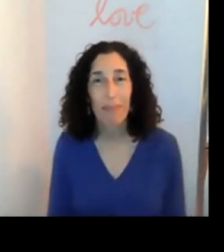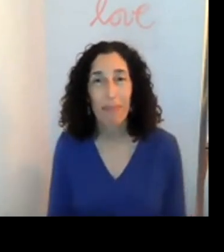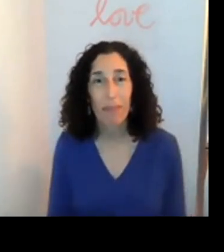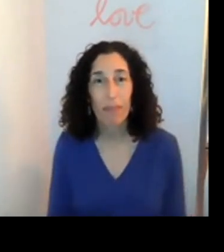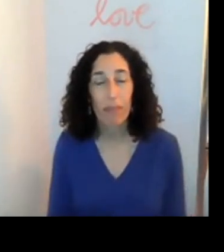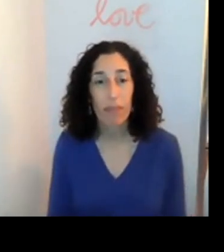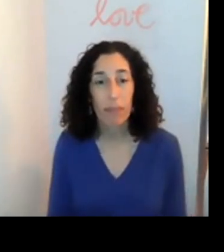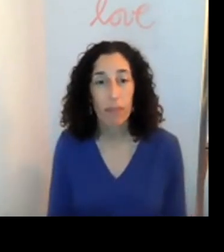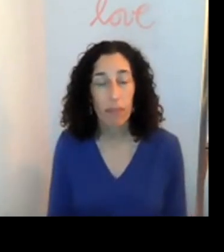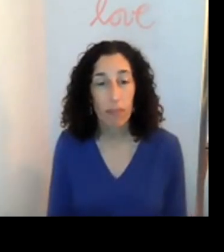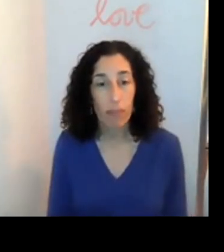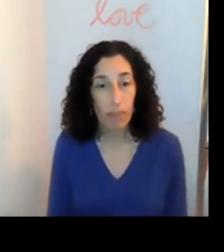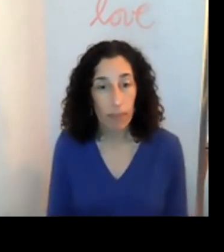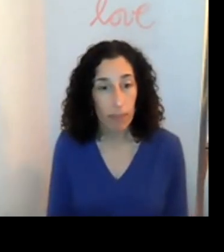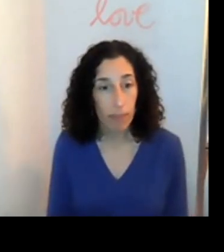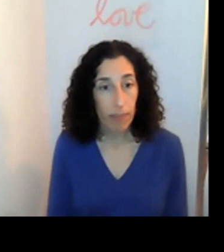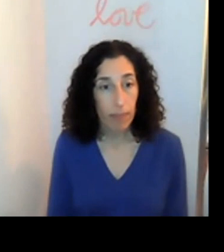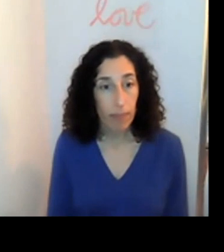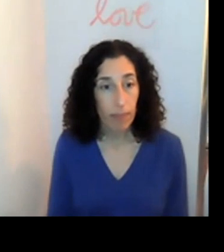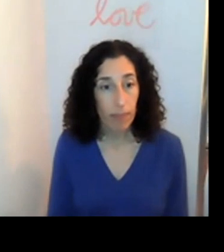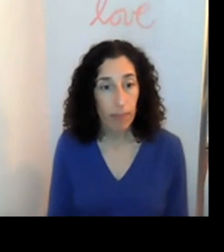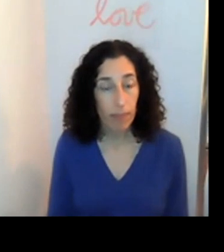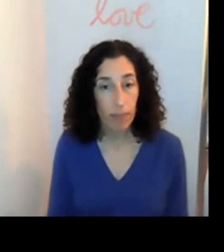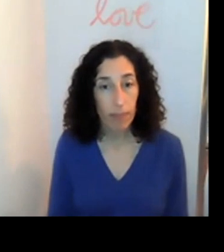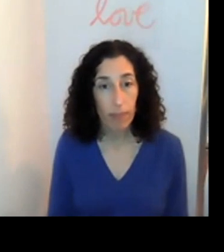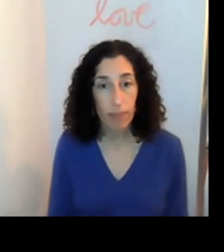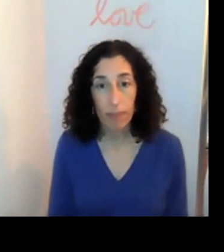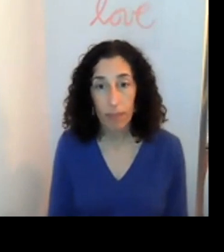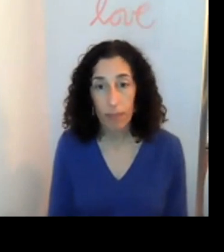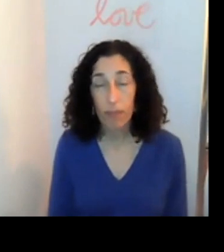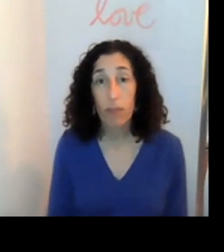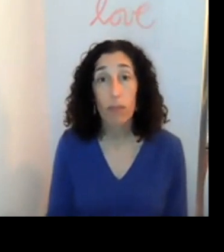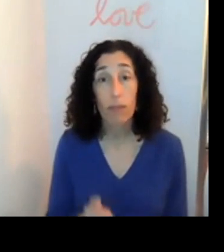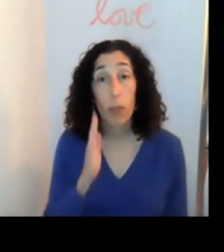by their positionality in the world and that often appears in the alt‑text and I think